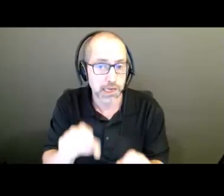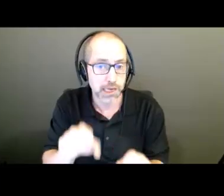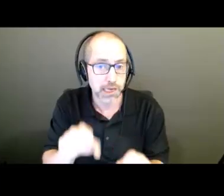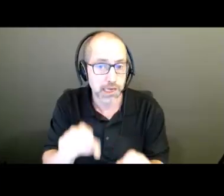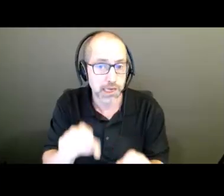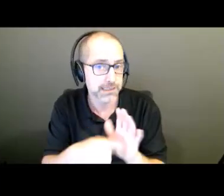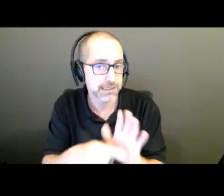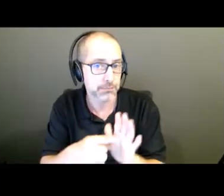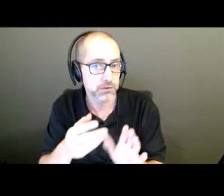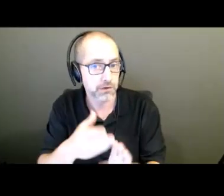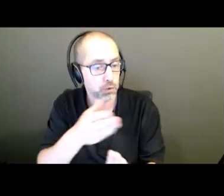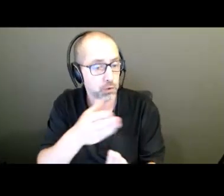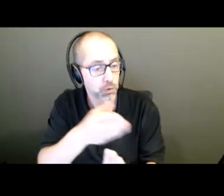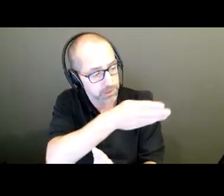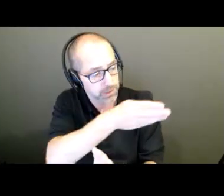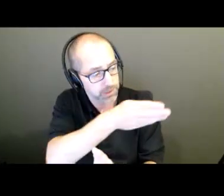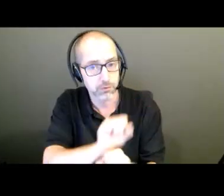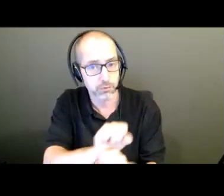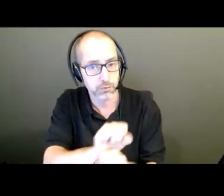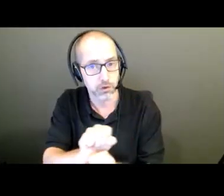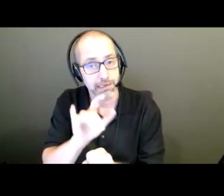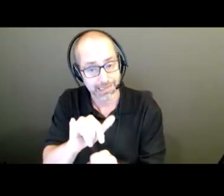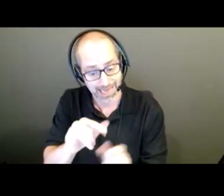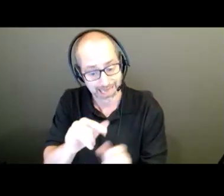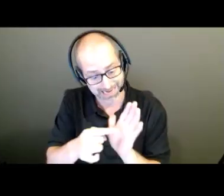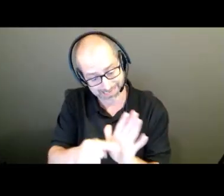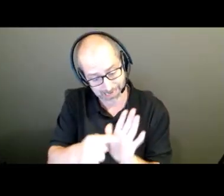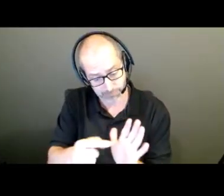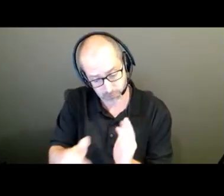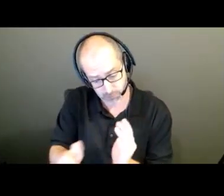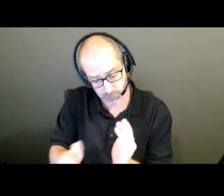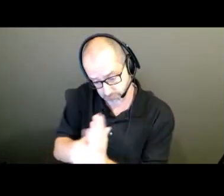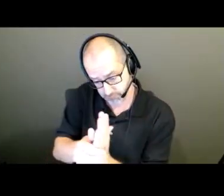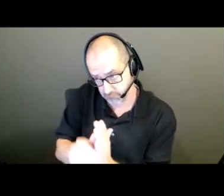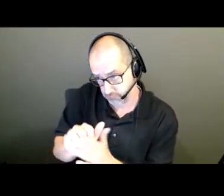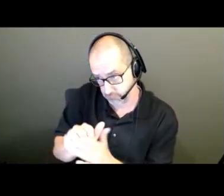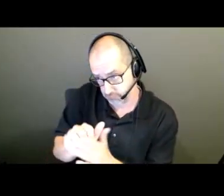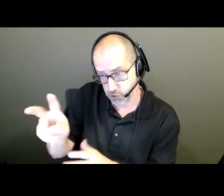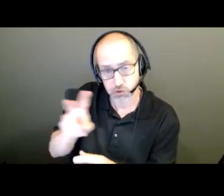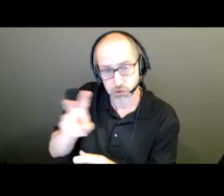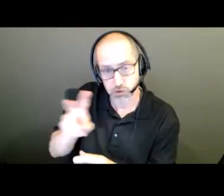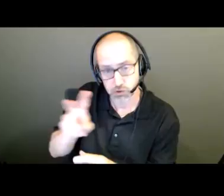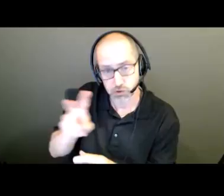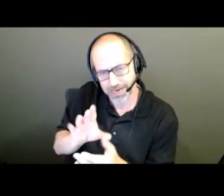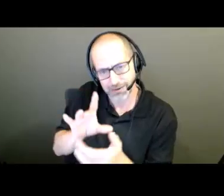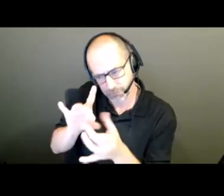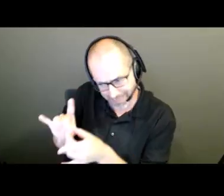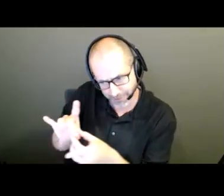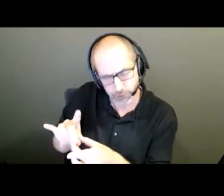Your example should be directly related to the project and the type of work that